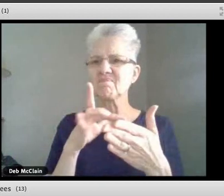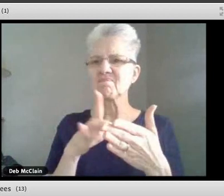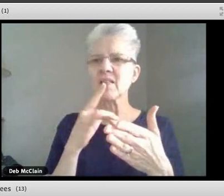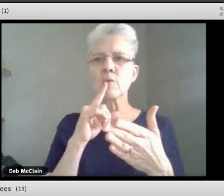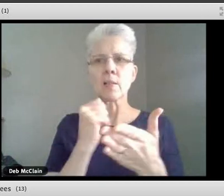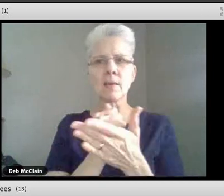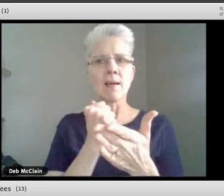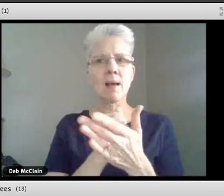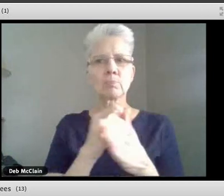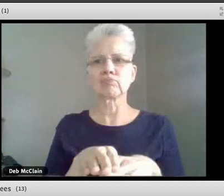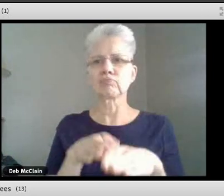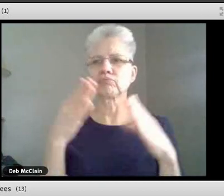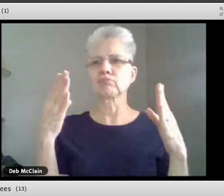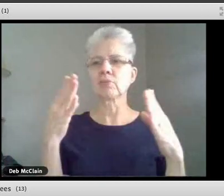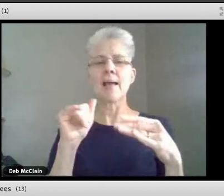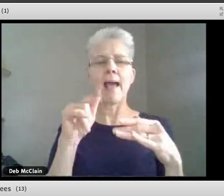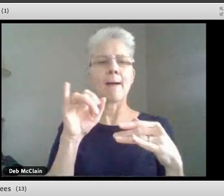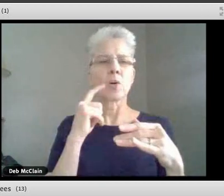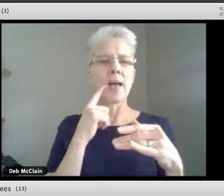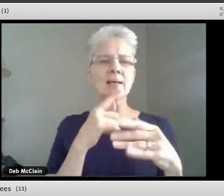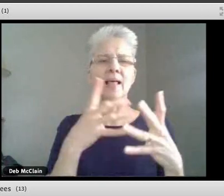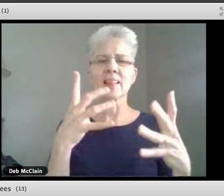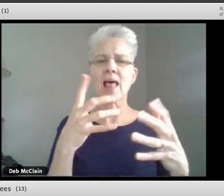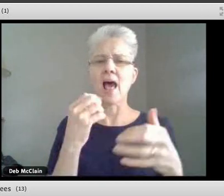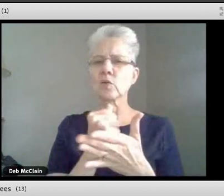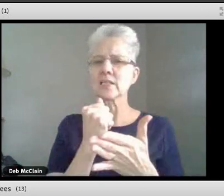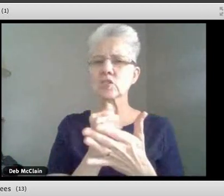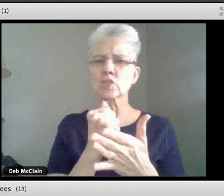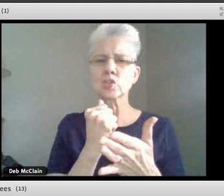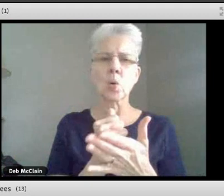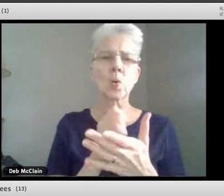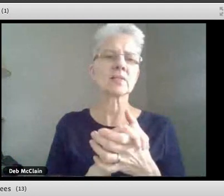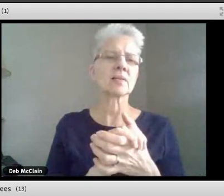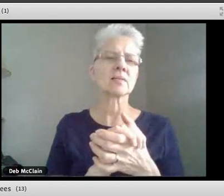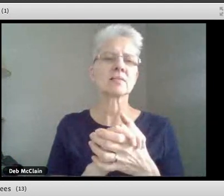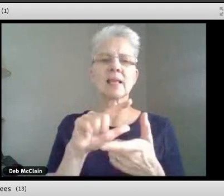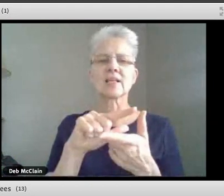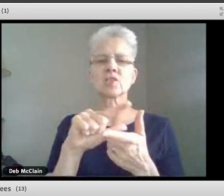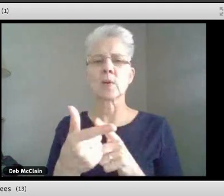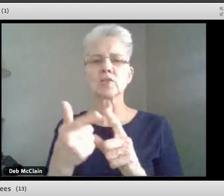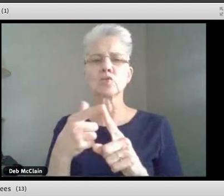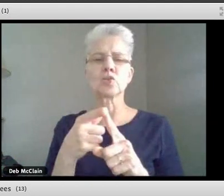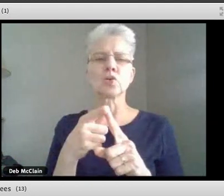You can use a switch to operate your cell phone or, you know, combine it with a computer.